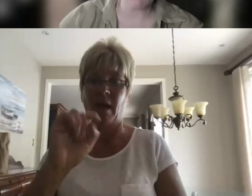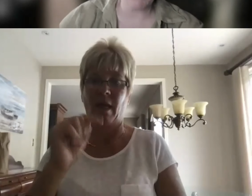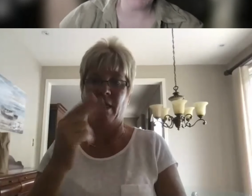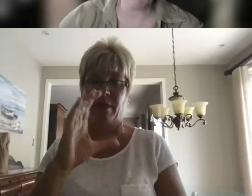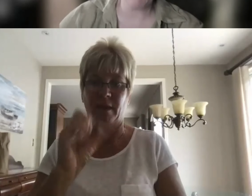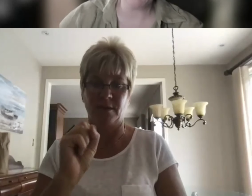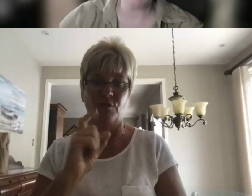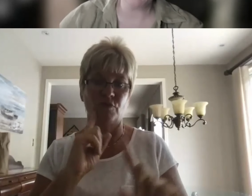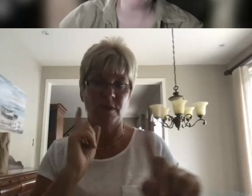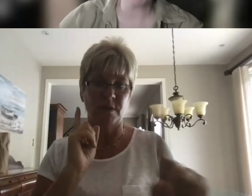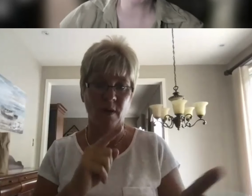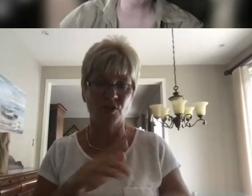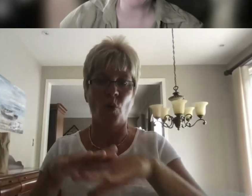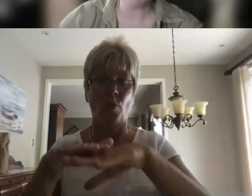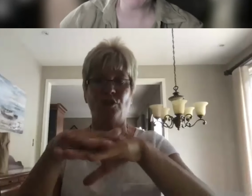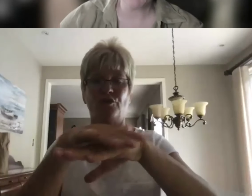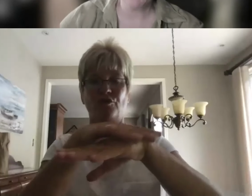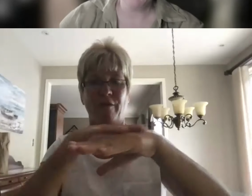or that is very performative.